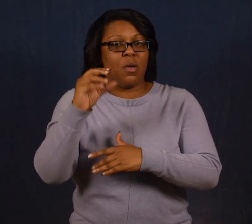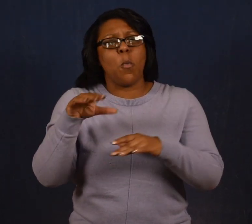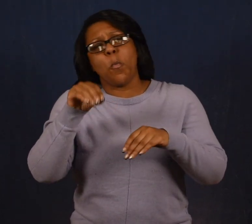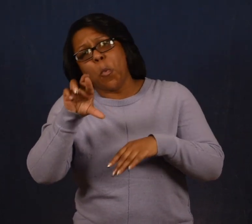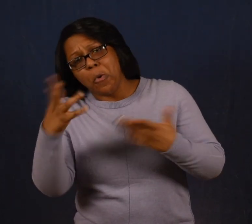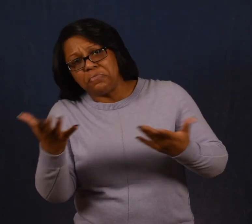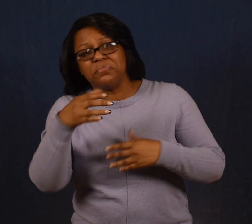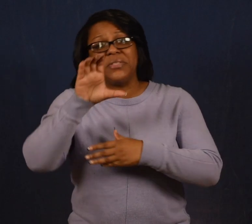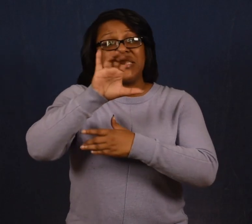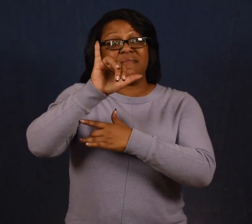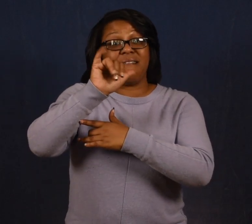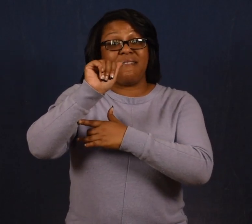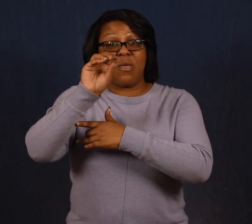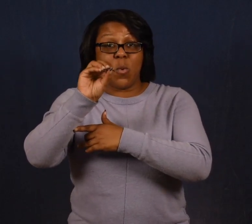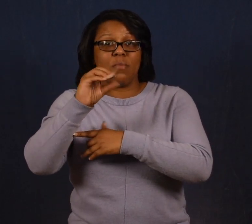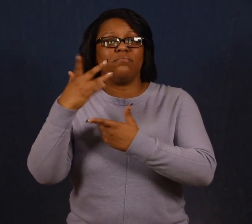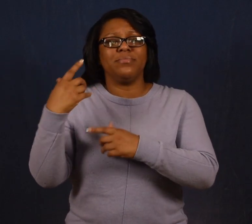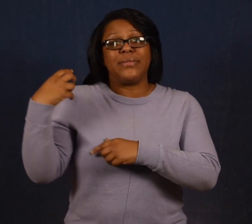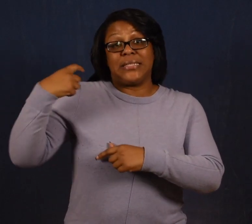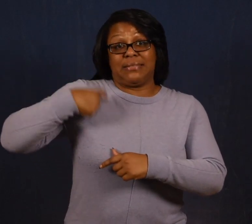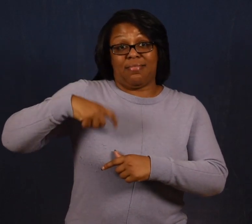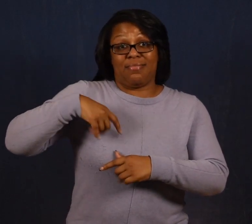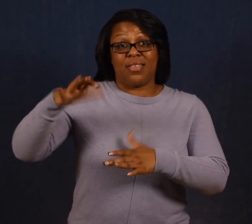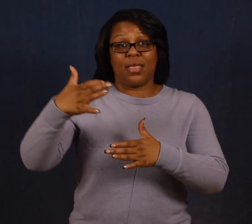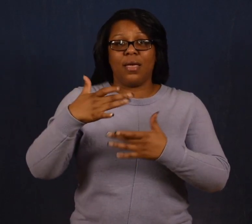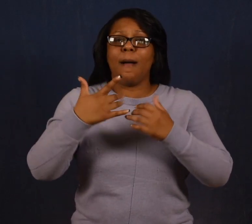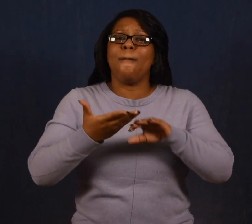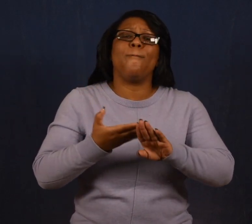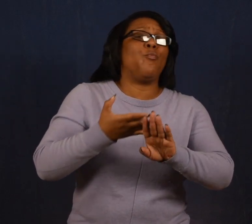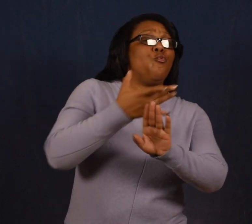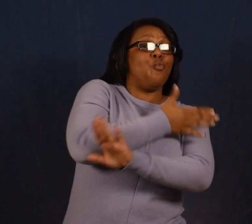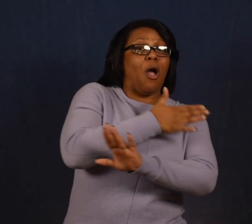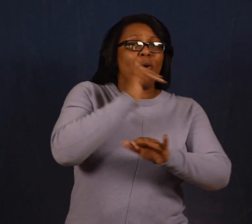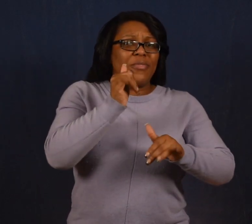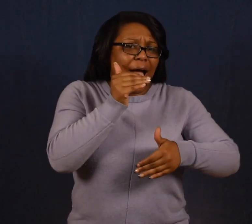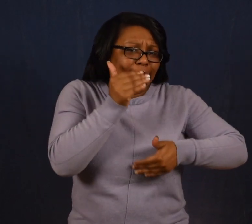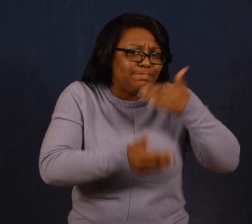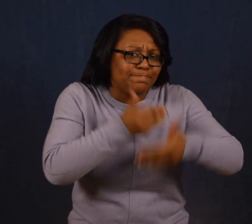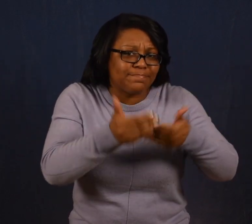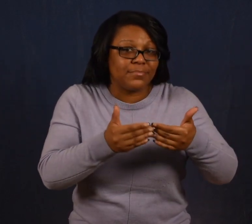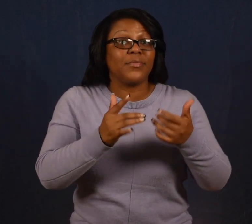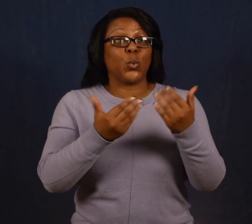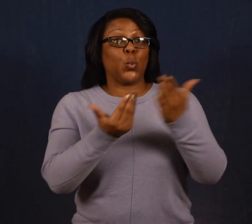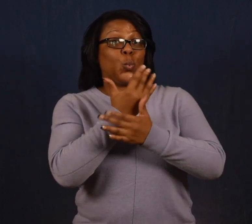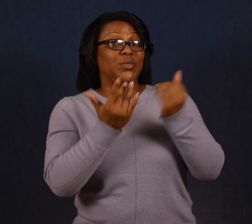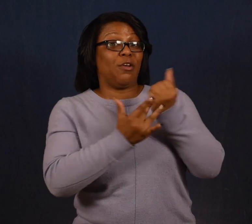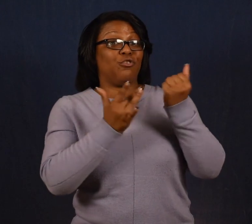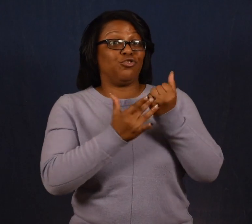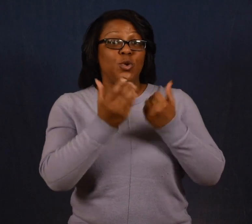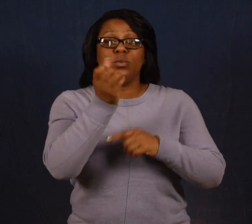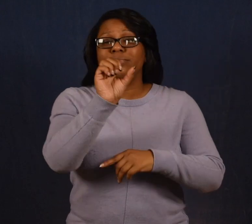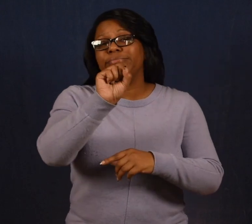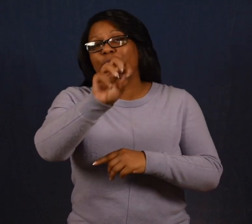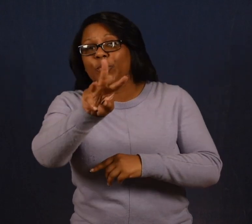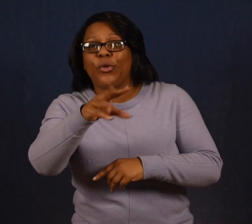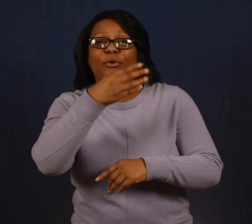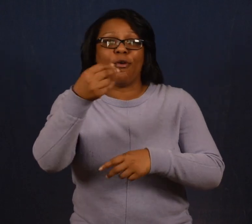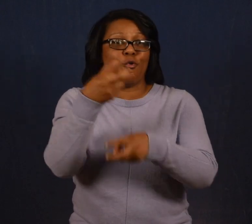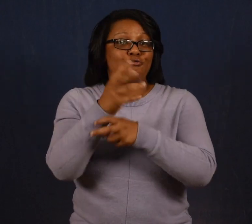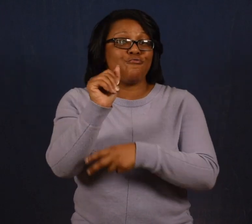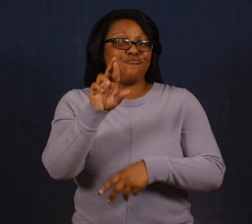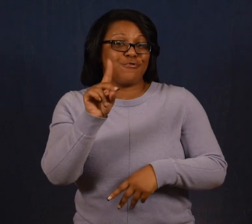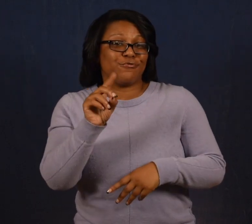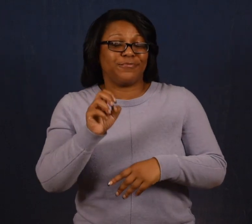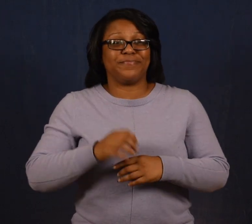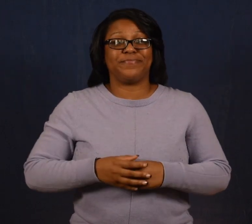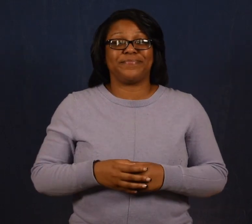or the CIAO's delegates prior to procuring new technology software or hardware.